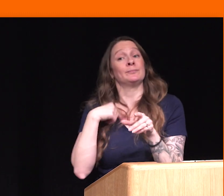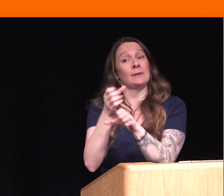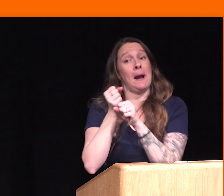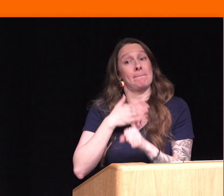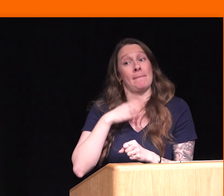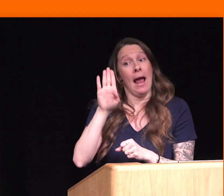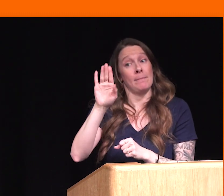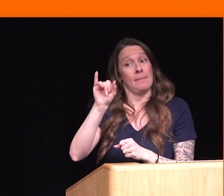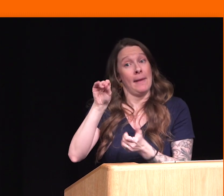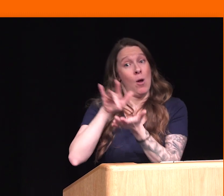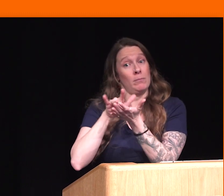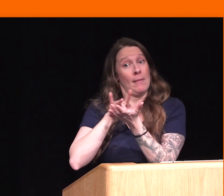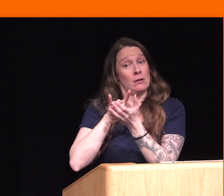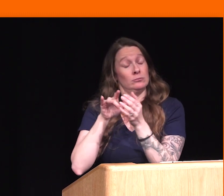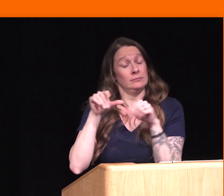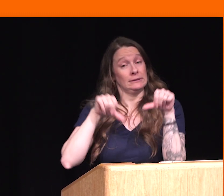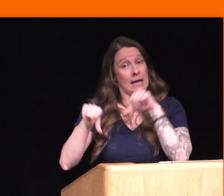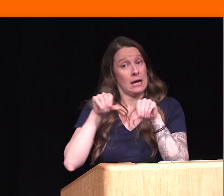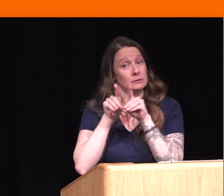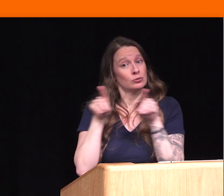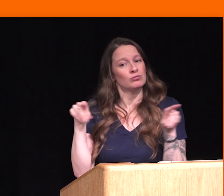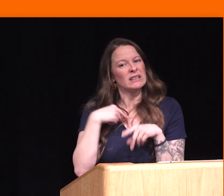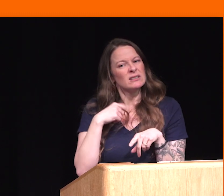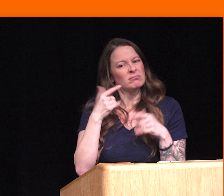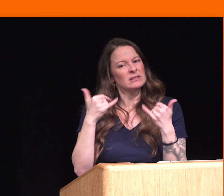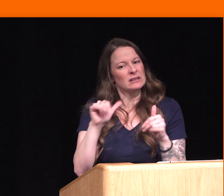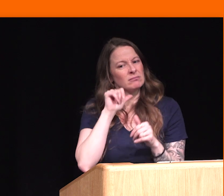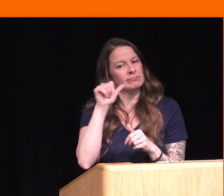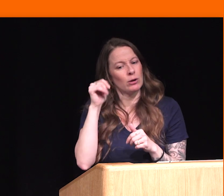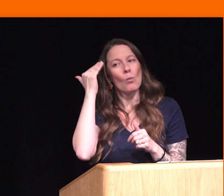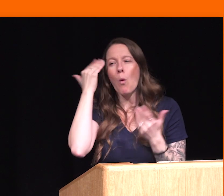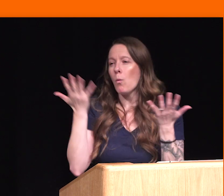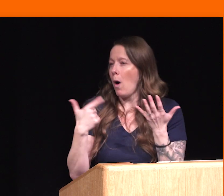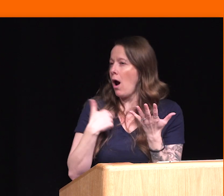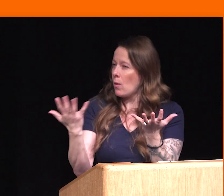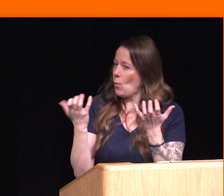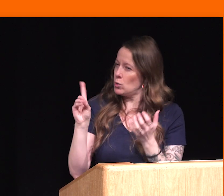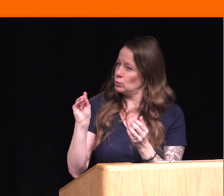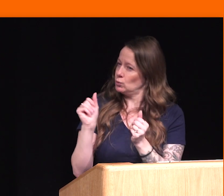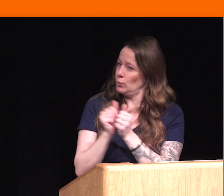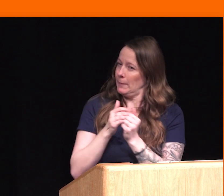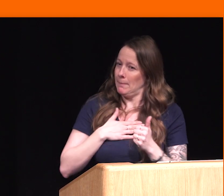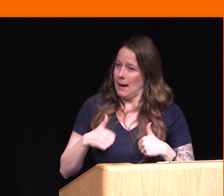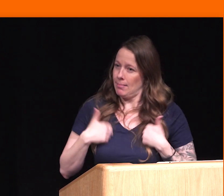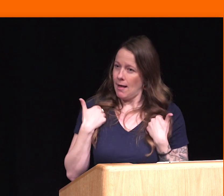I want to emphasize that while I was working toward my biomedical sciences degree,